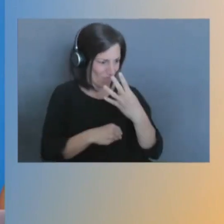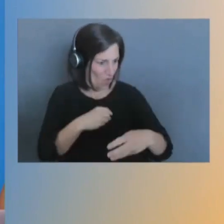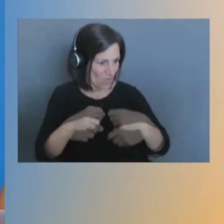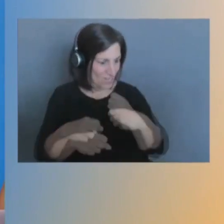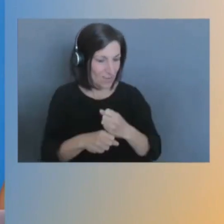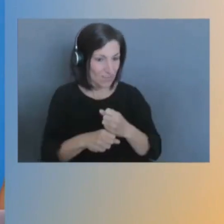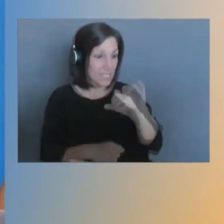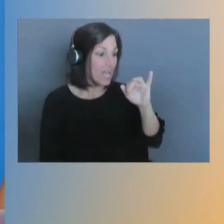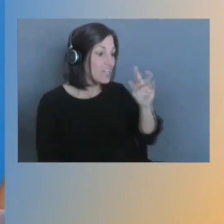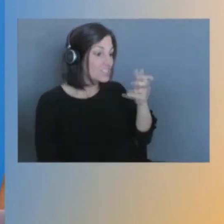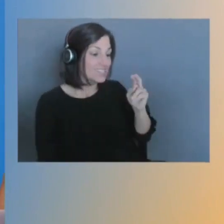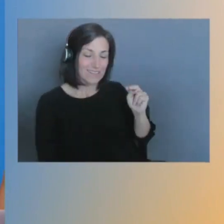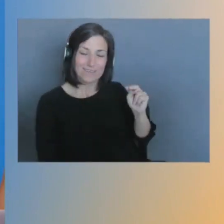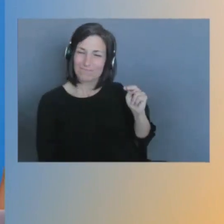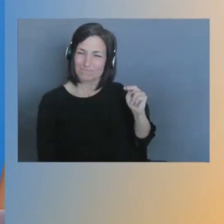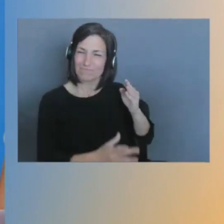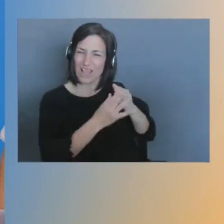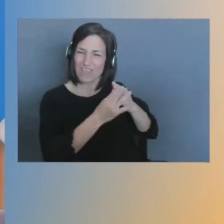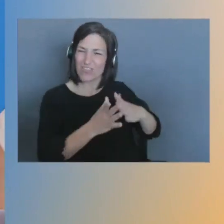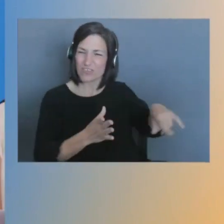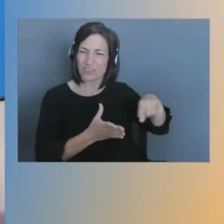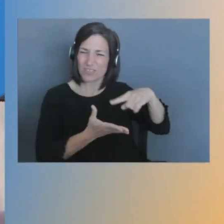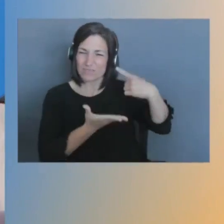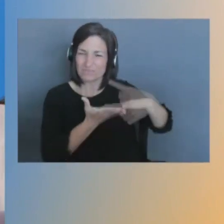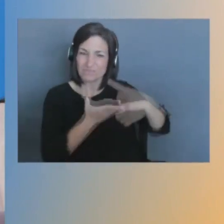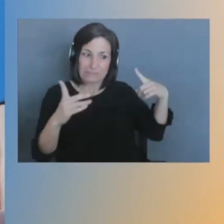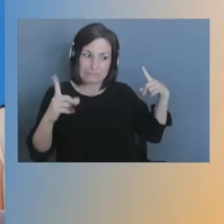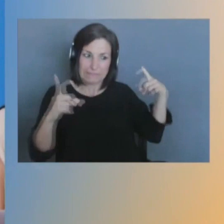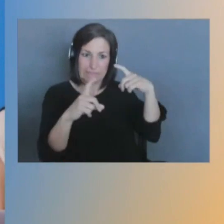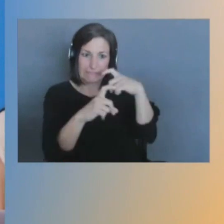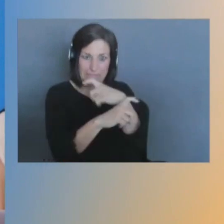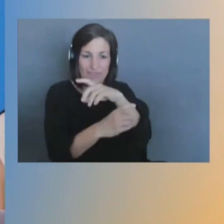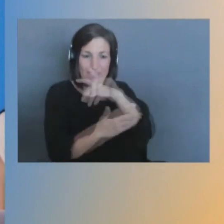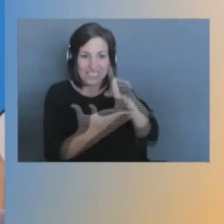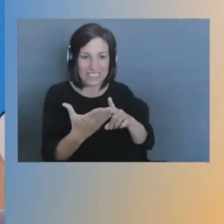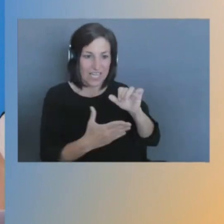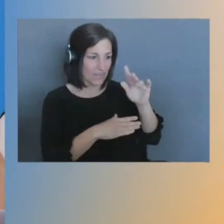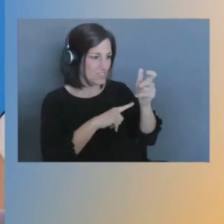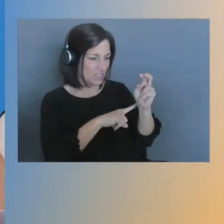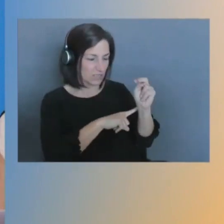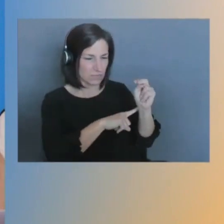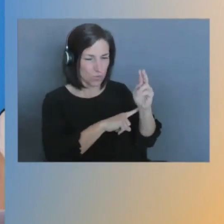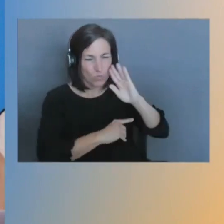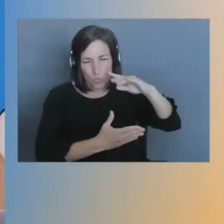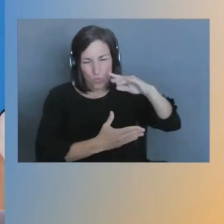the complexity of silicon, about the design of silicon. We'll talk about that as well when we get to talk a little bit about